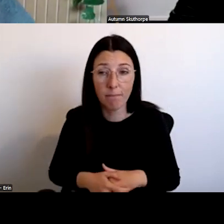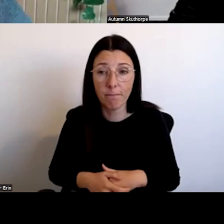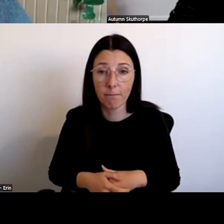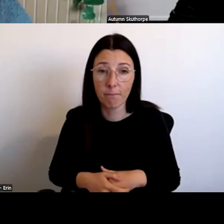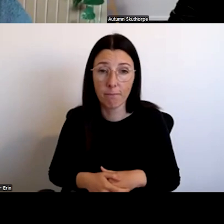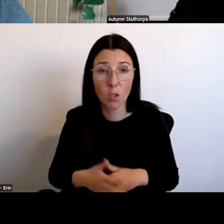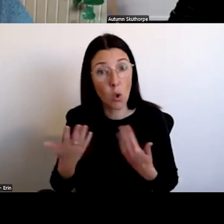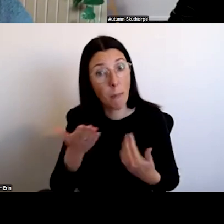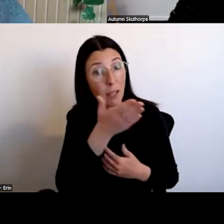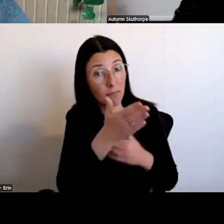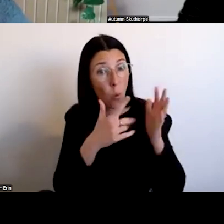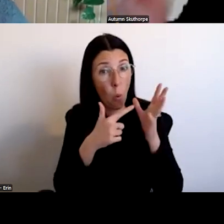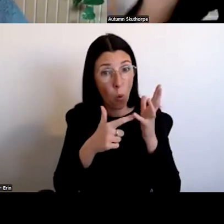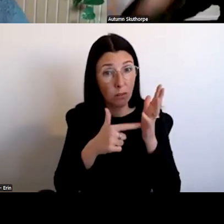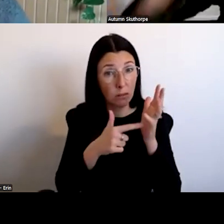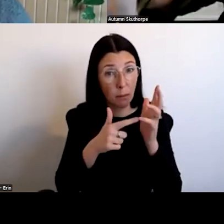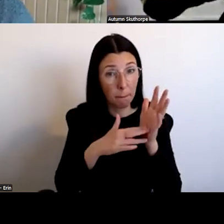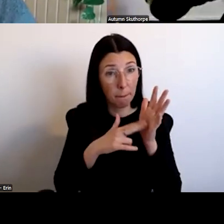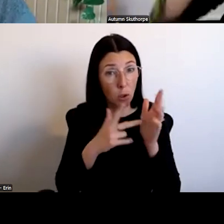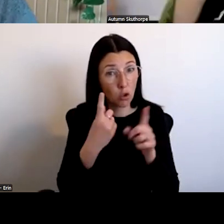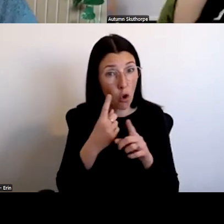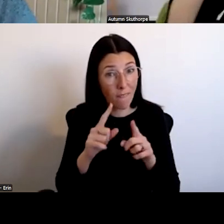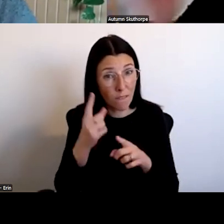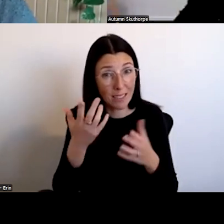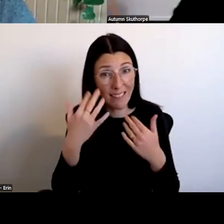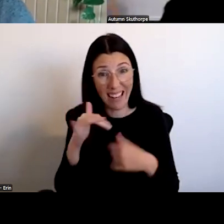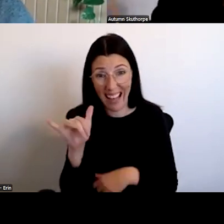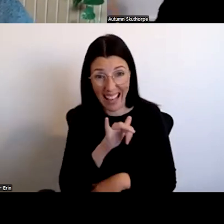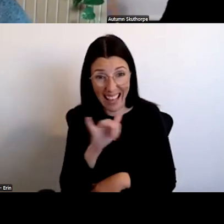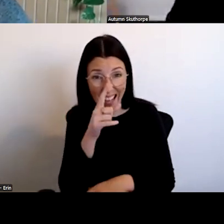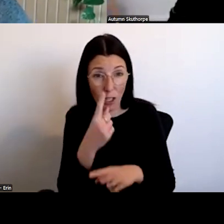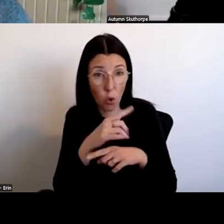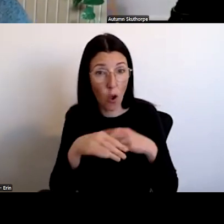do you want to address that? And then either of you can take on the budget one.